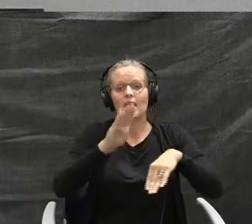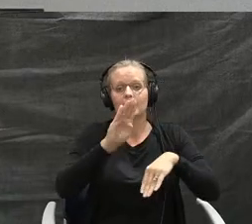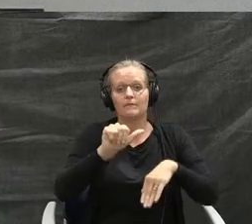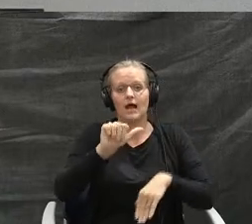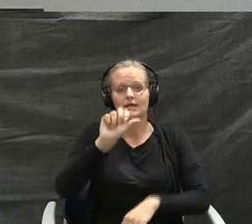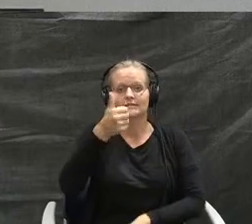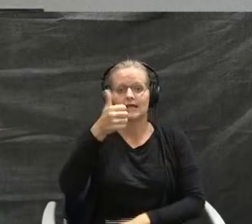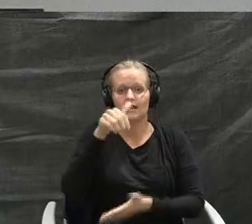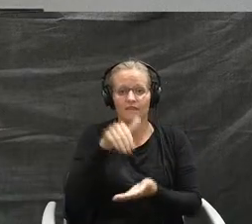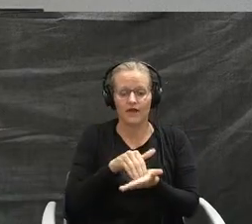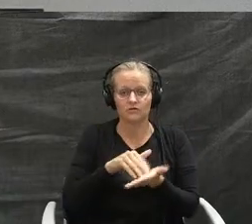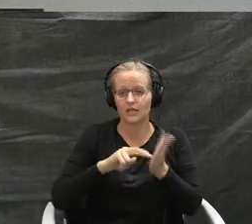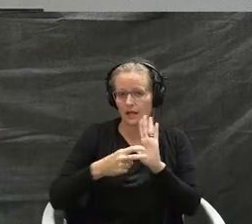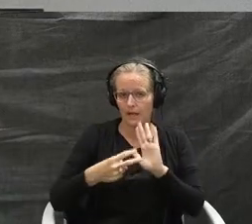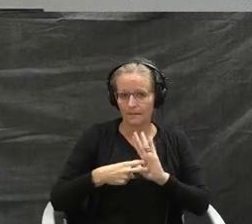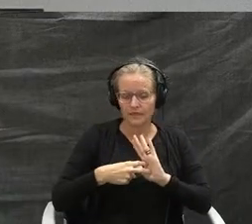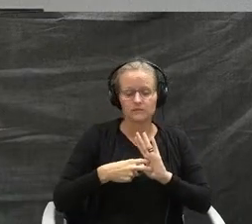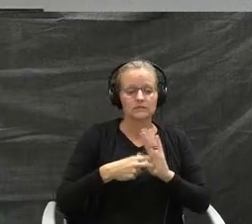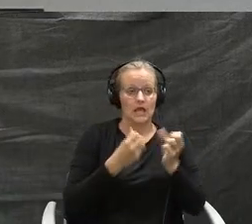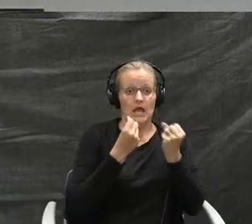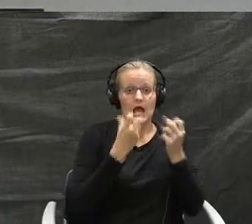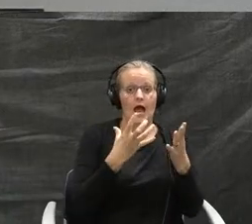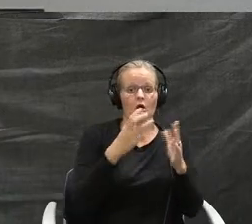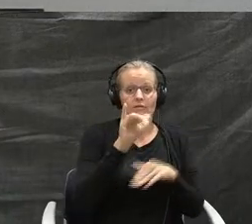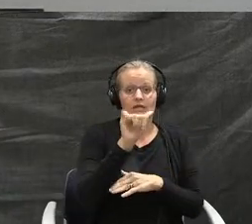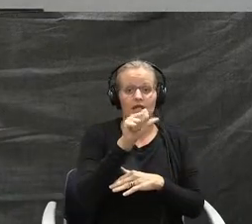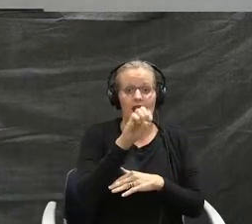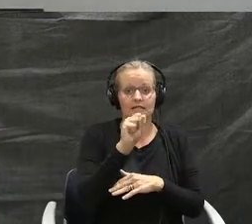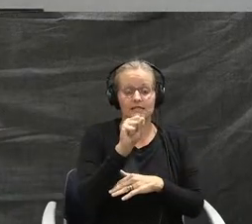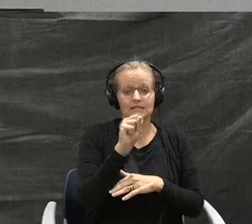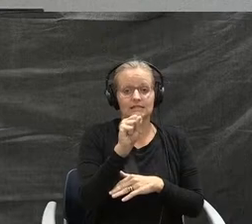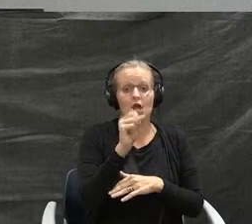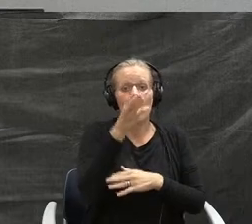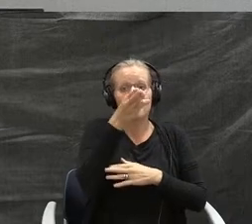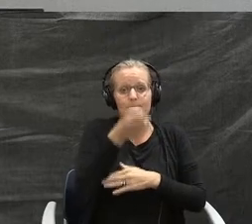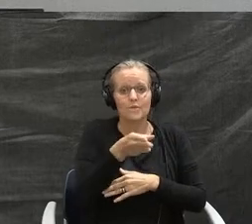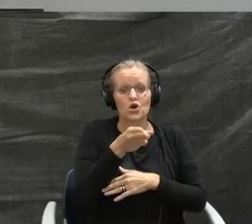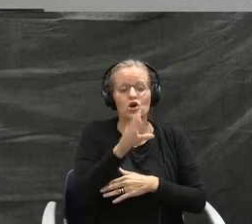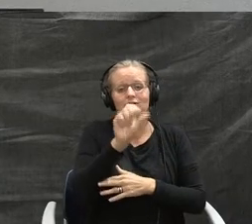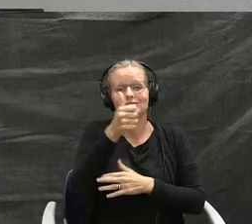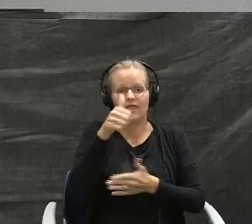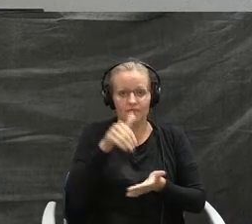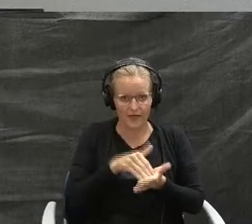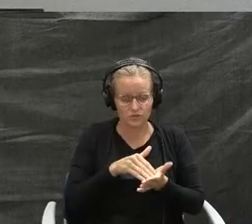and they have the five tiers. So if you get if you get to 50, you